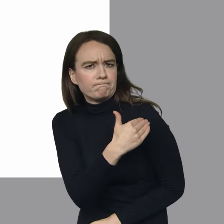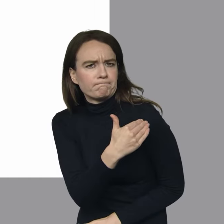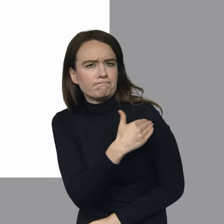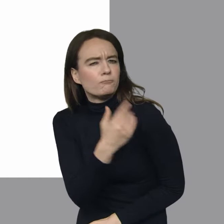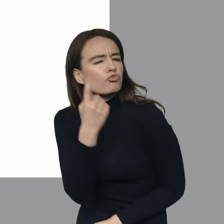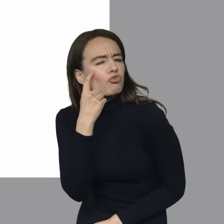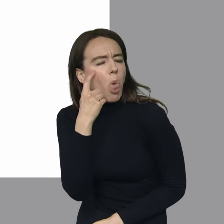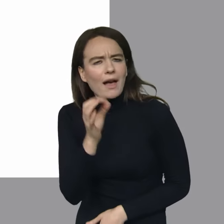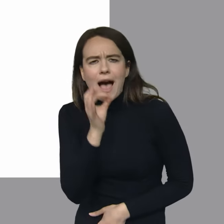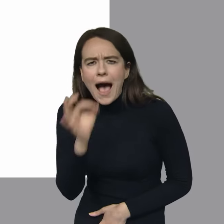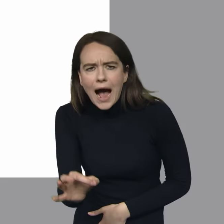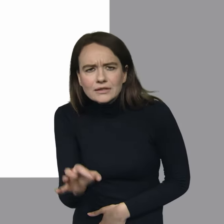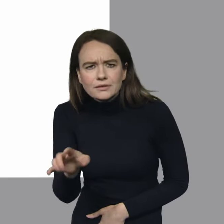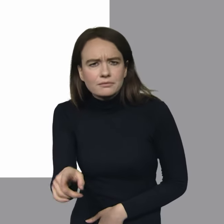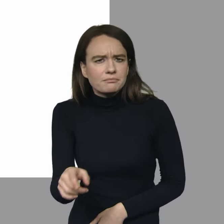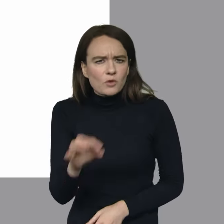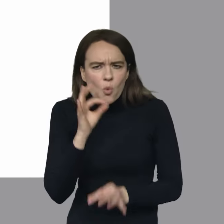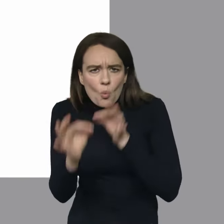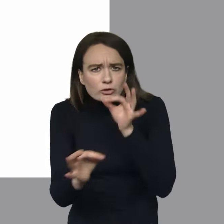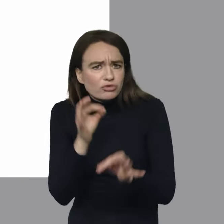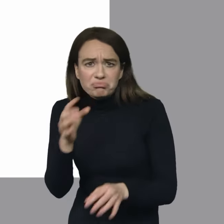Say, open your eyes.